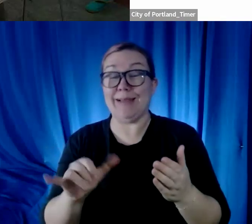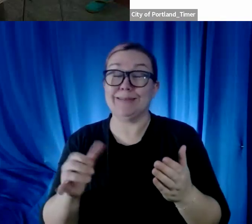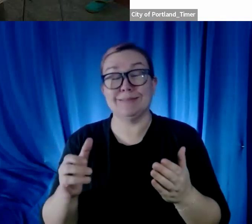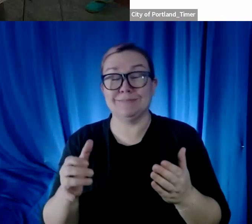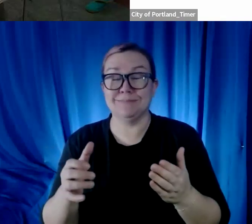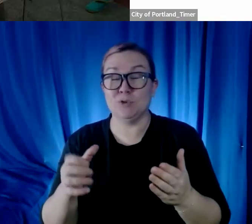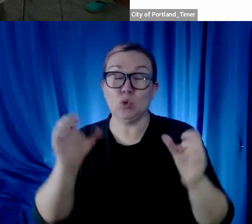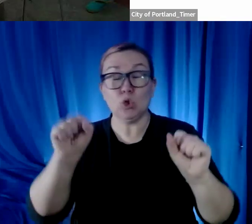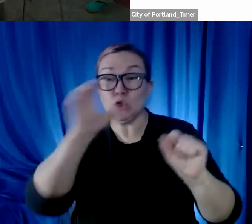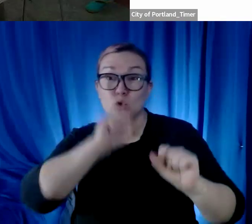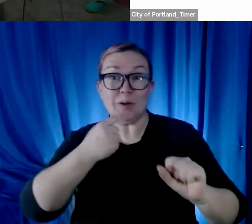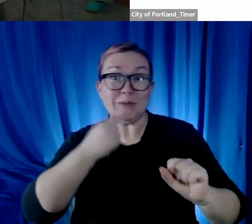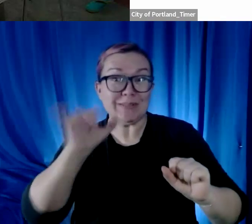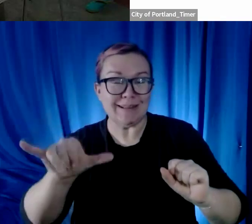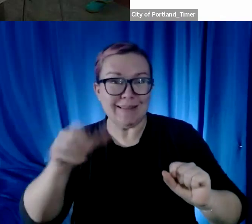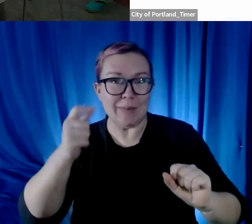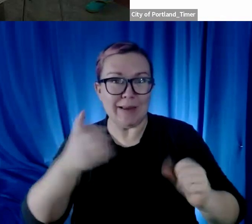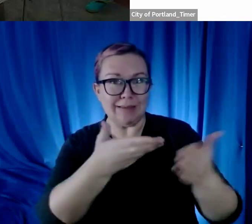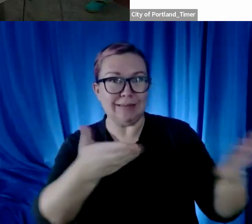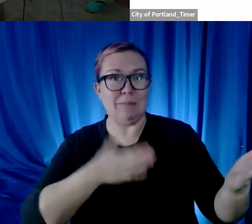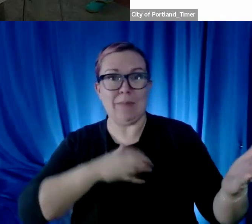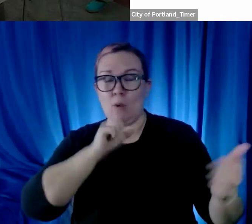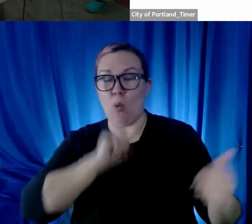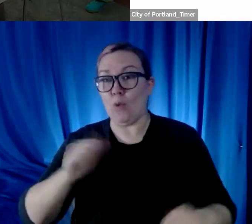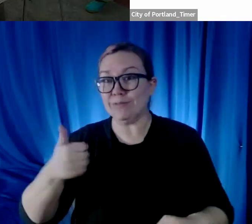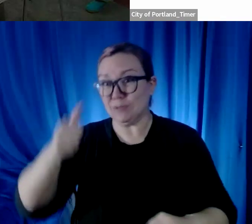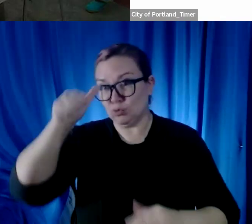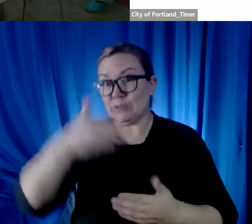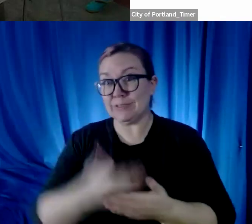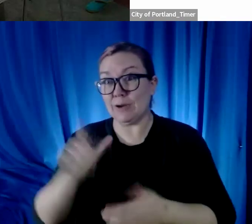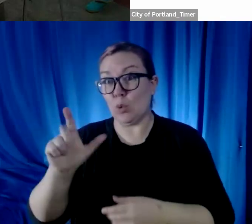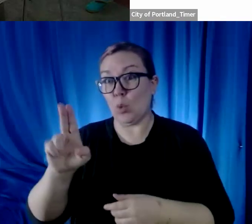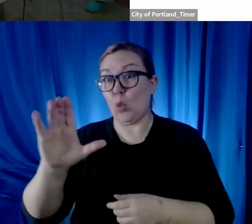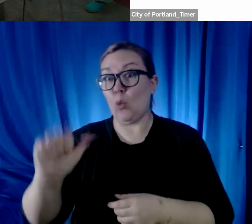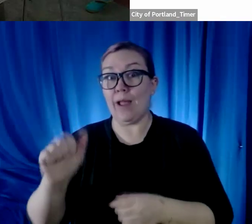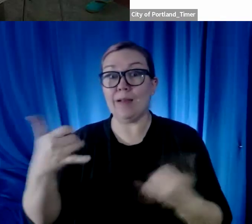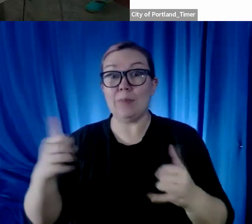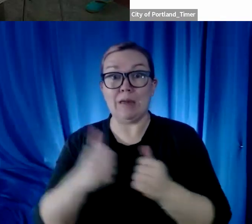This is my 10-year-old son, Luca, who has played for me for many years.